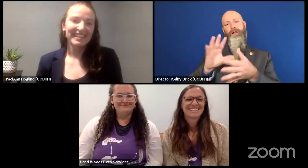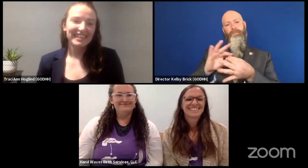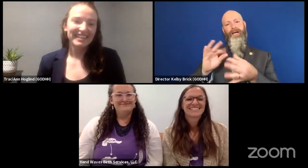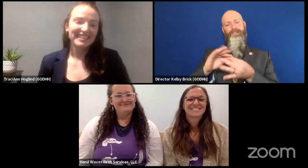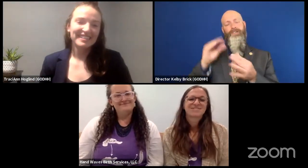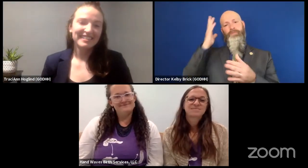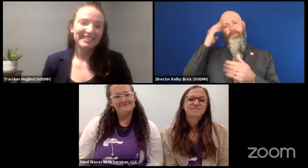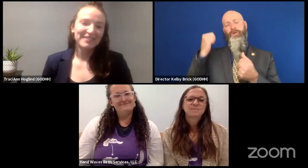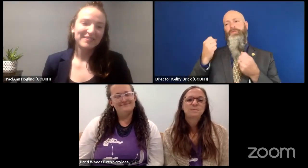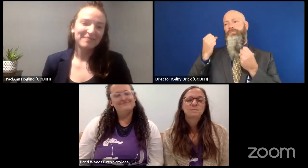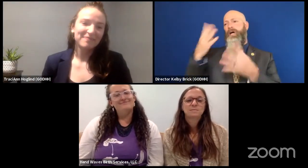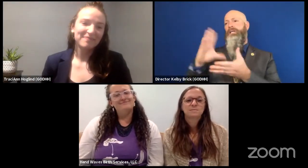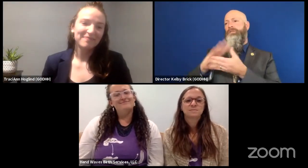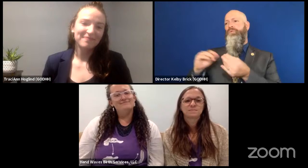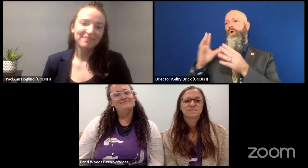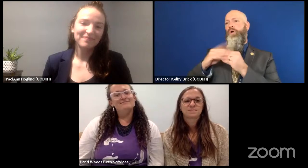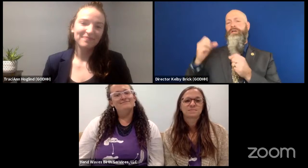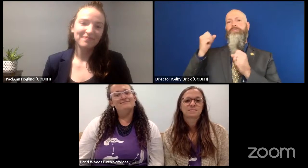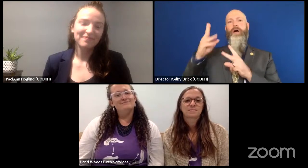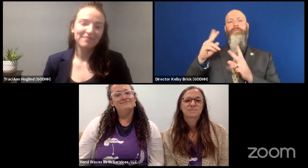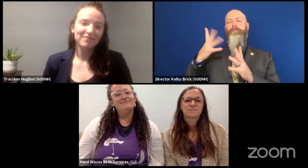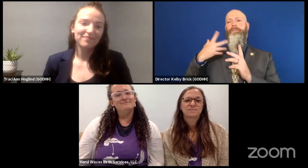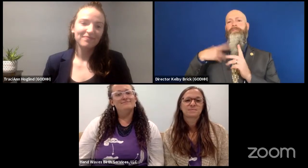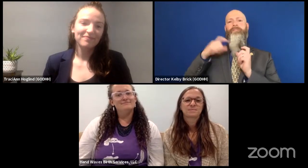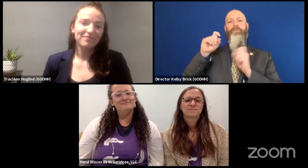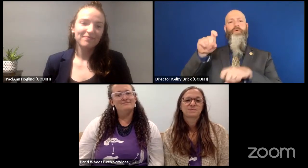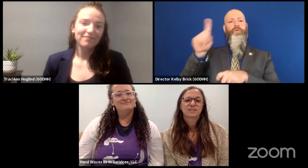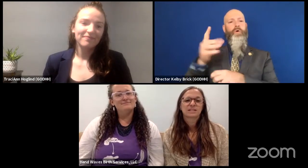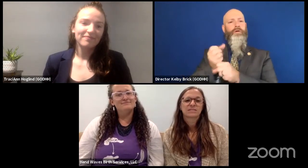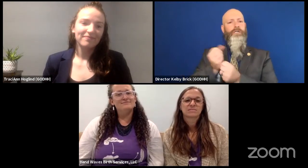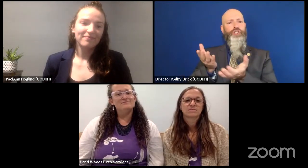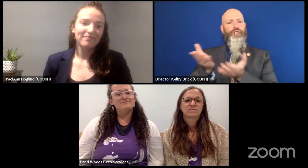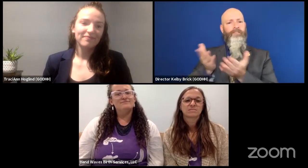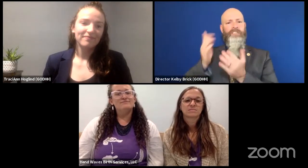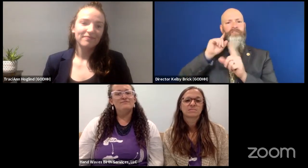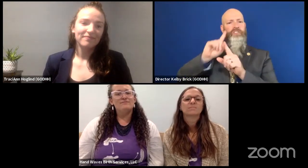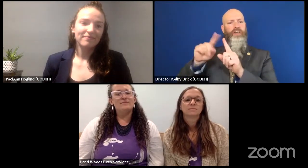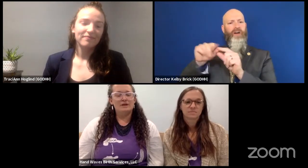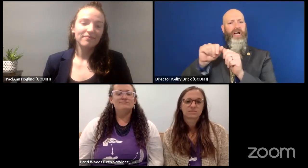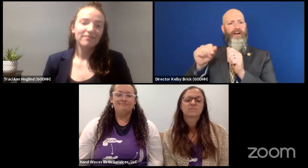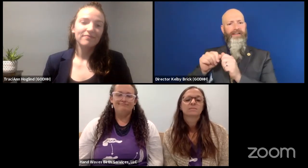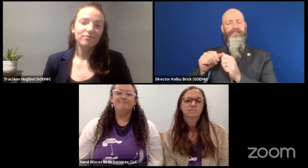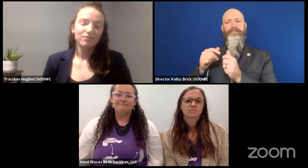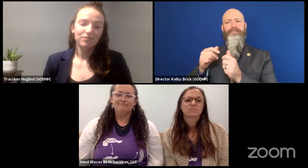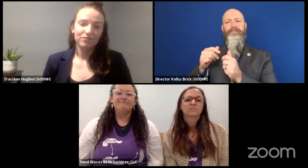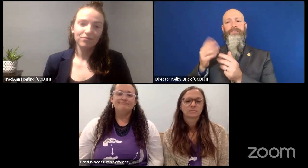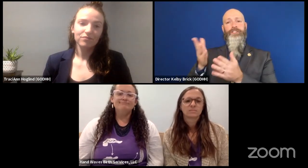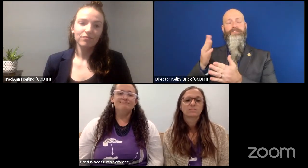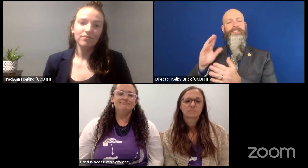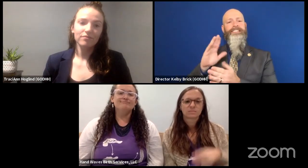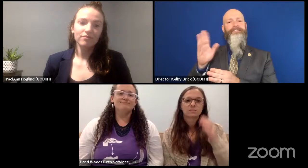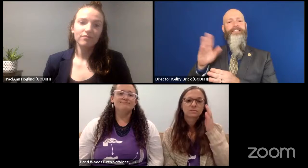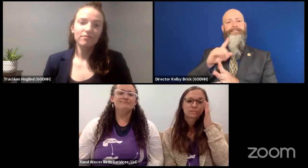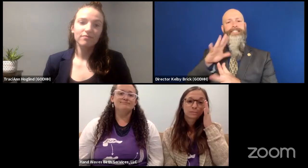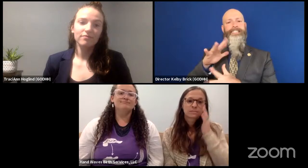It's very often we see stories of individuals who receive services from different